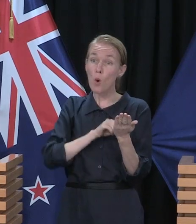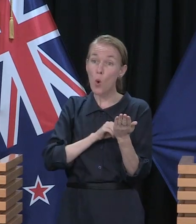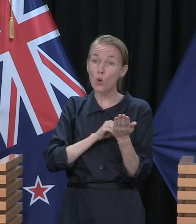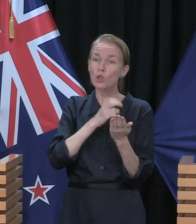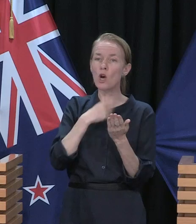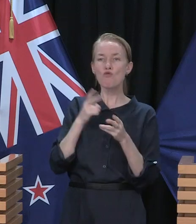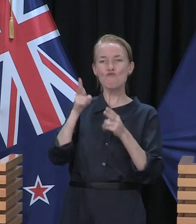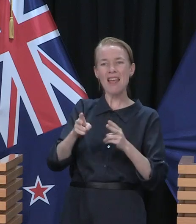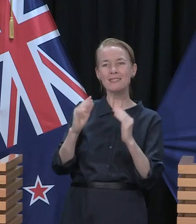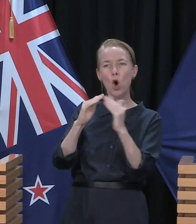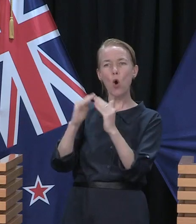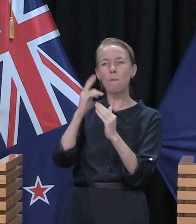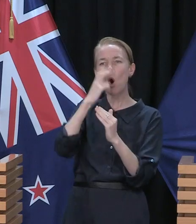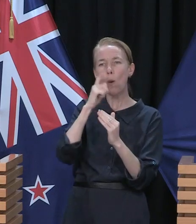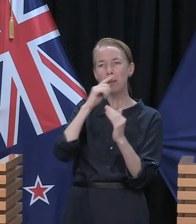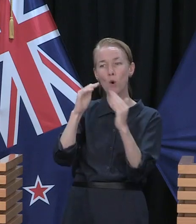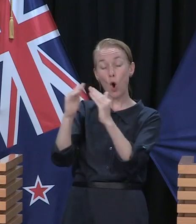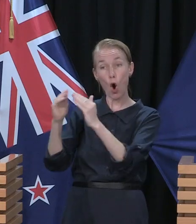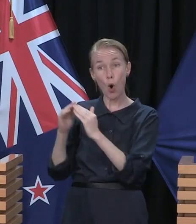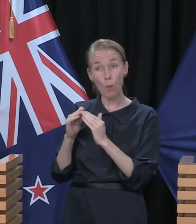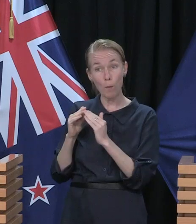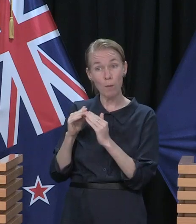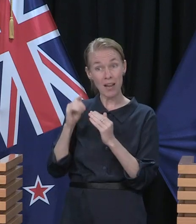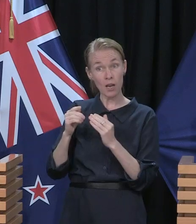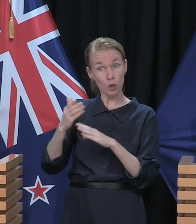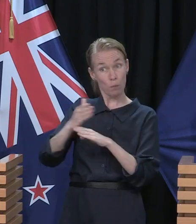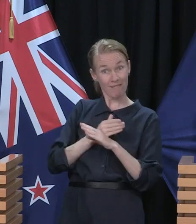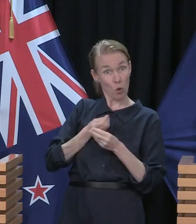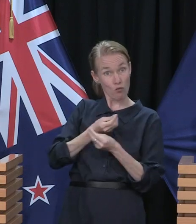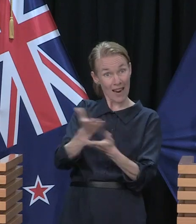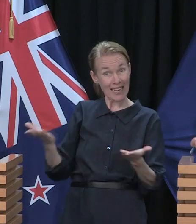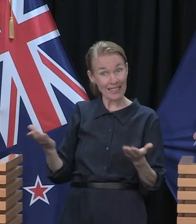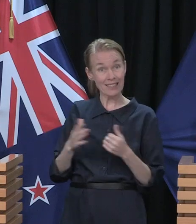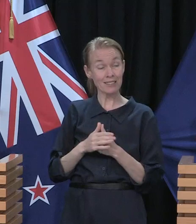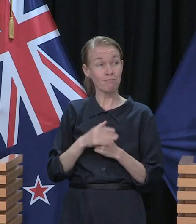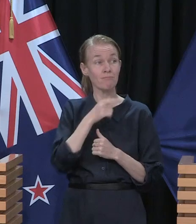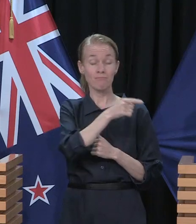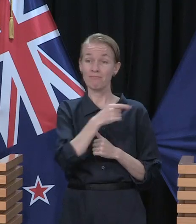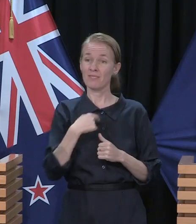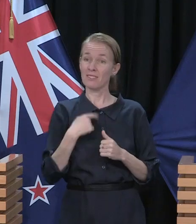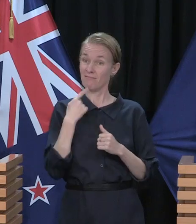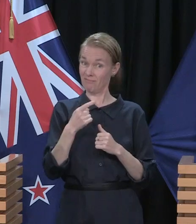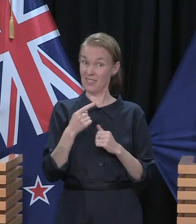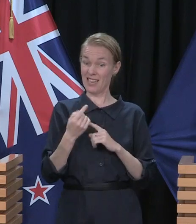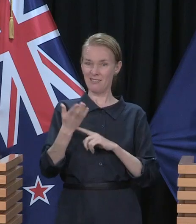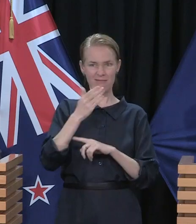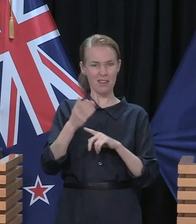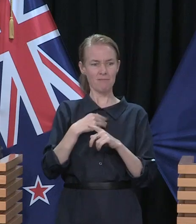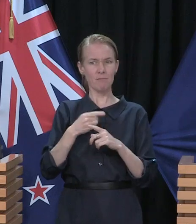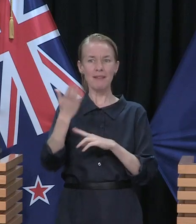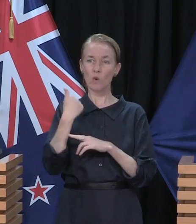Yes, the report has been released. That was a report done by reviewers that I commissioned - they reported back a month - couple